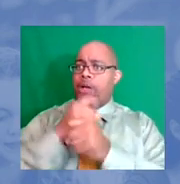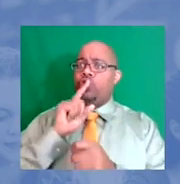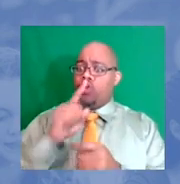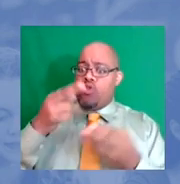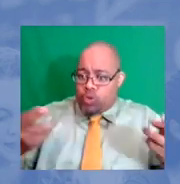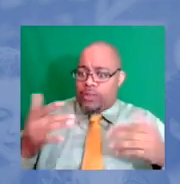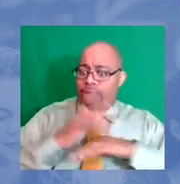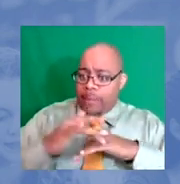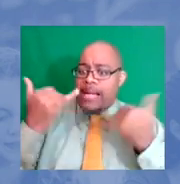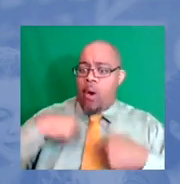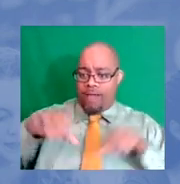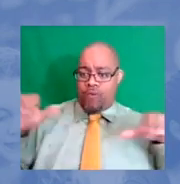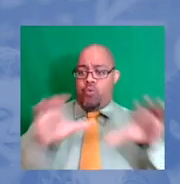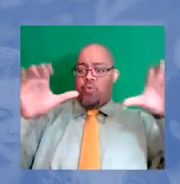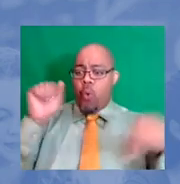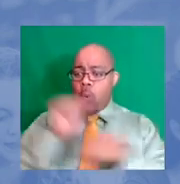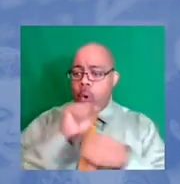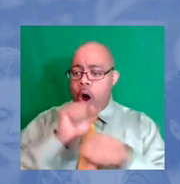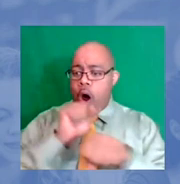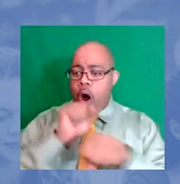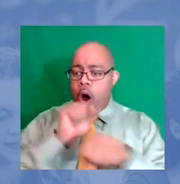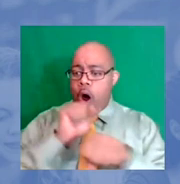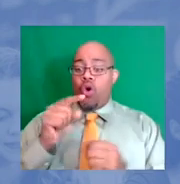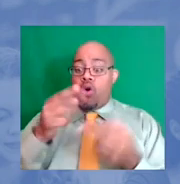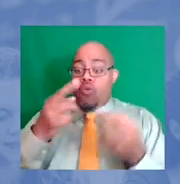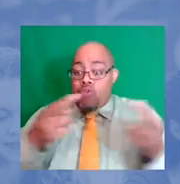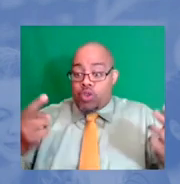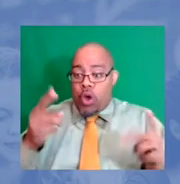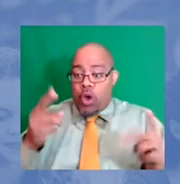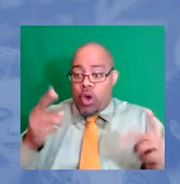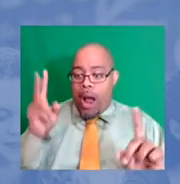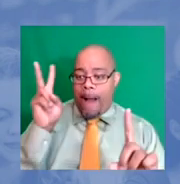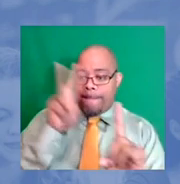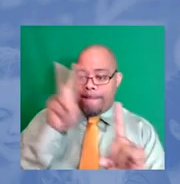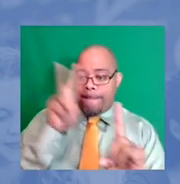RESOURCES ARE APPLIED EFFECTIVELY AND CREATIVELY TO MEET THE NEEDS OF OUR CHILDREN.